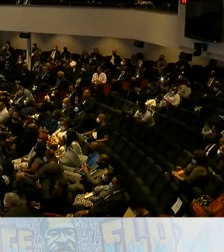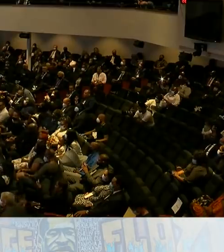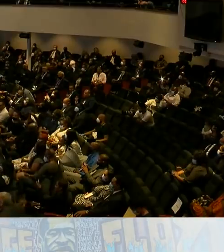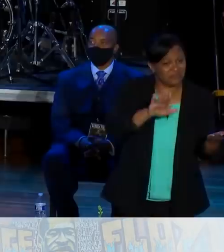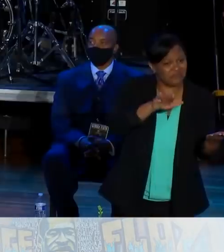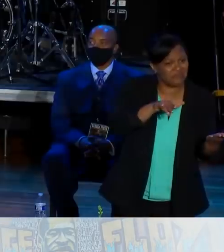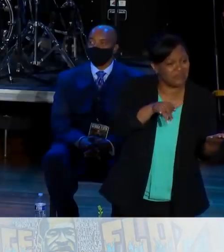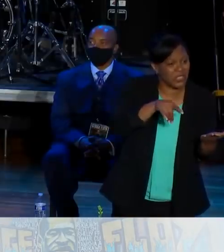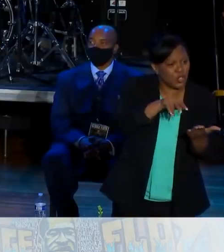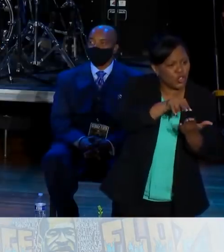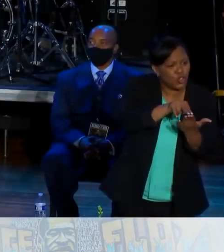WOULD LIKE HIM TO OPEN THAT BIBLE.